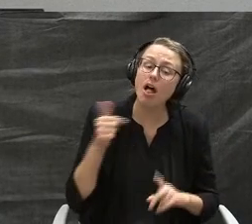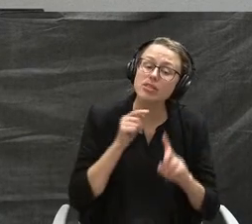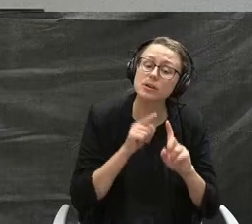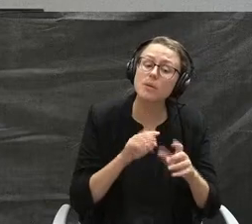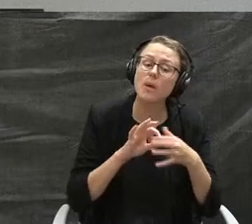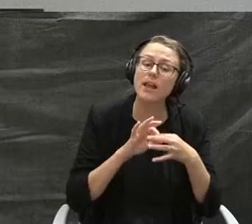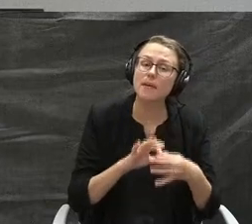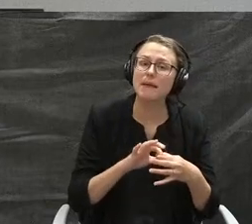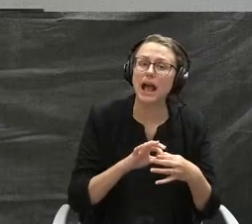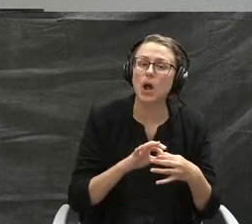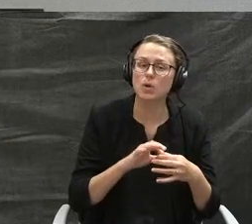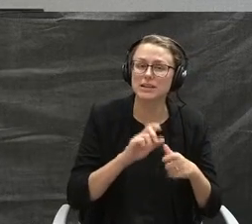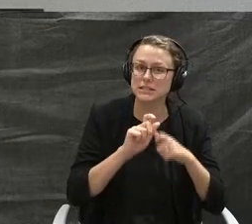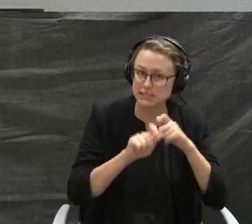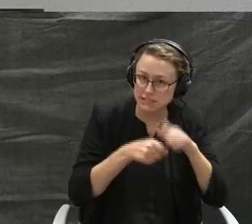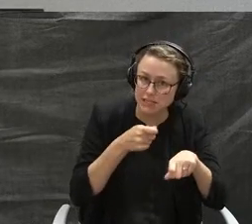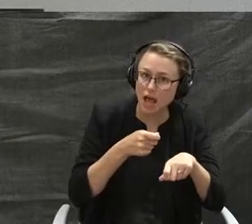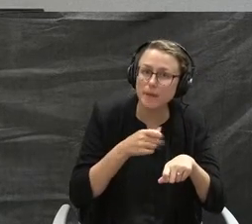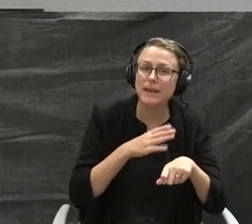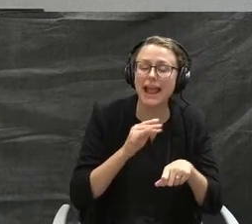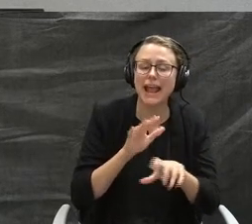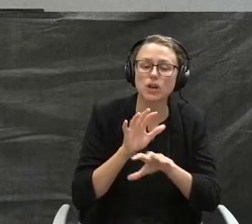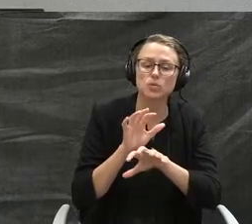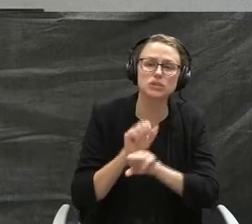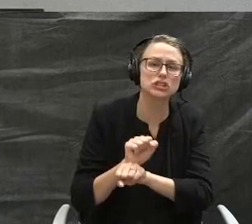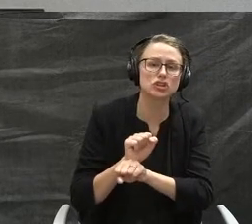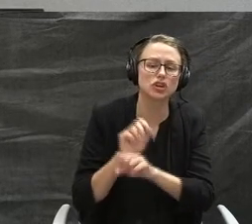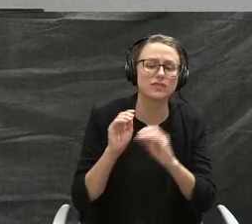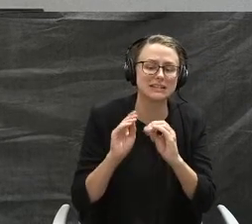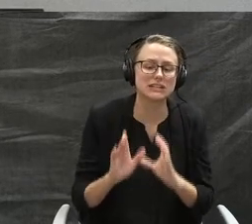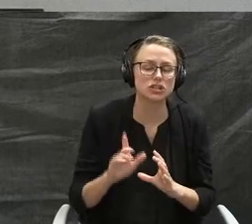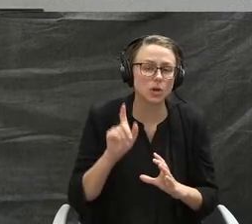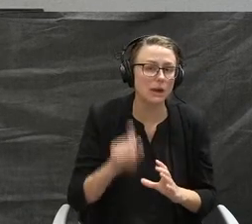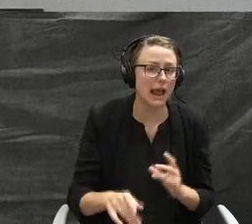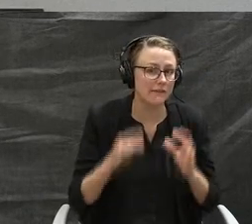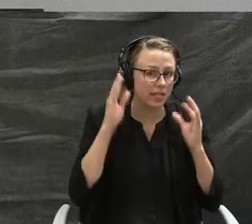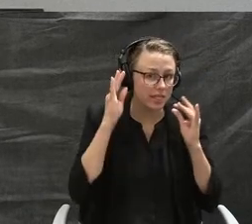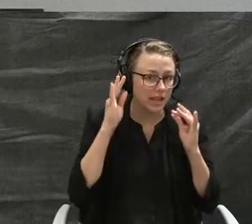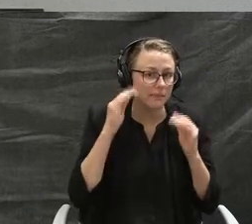to look at what day of the week other schools are going to have.